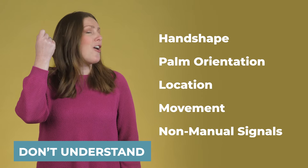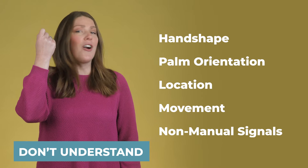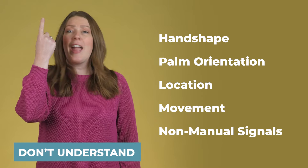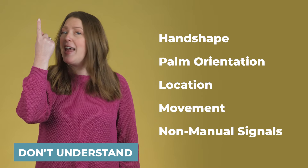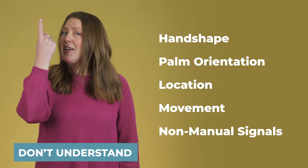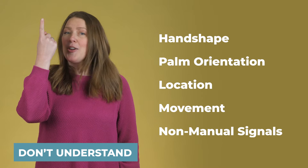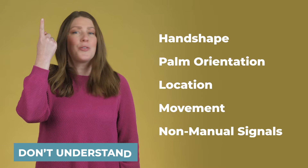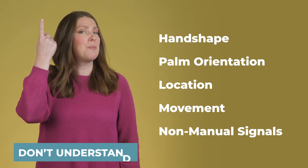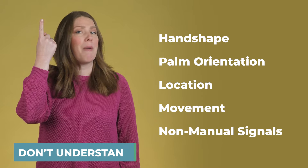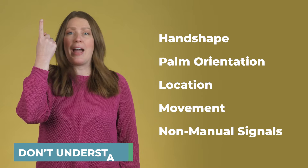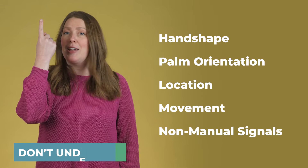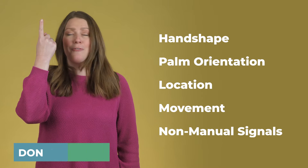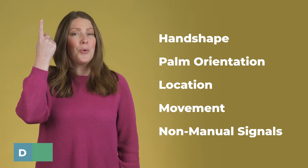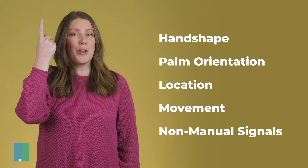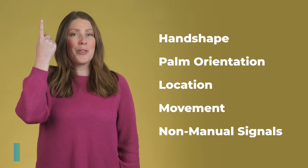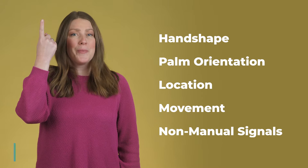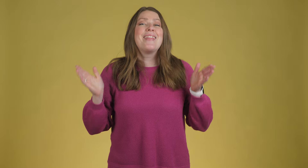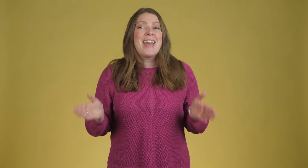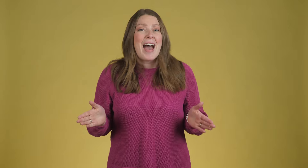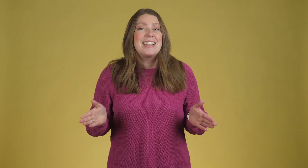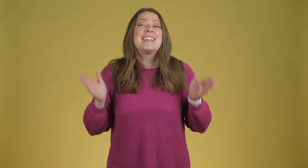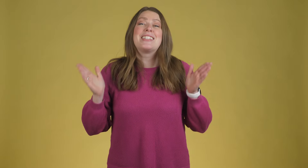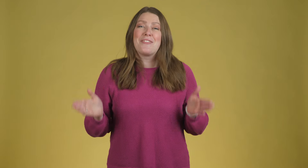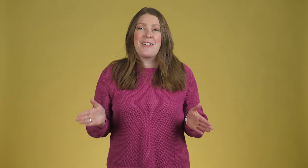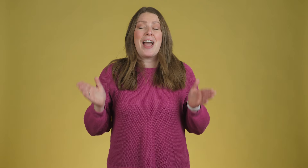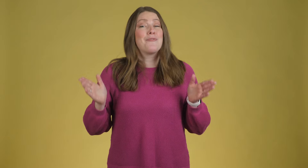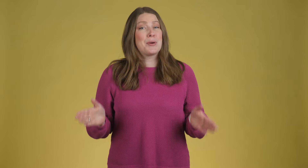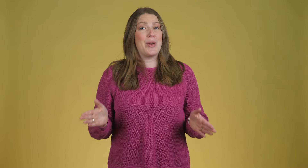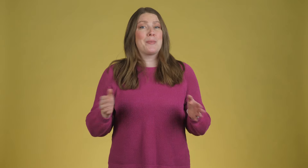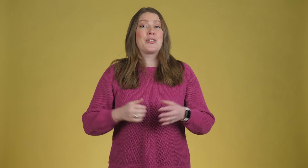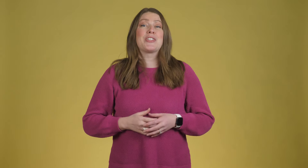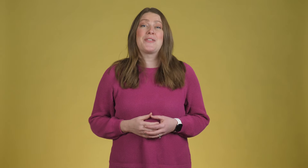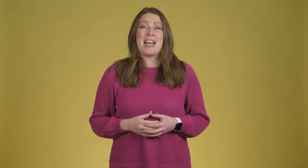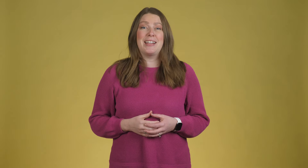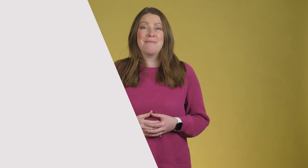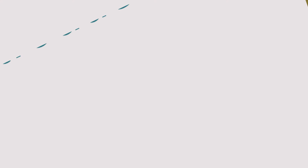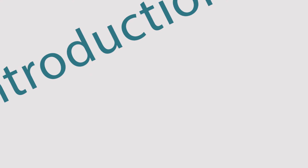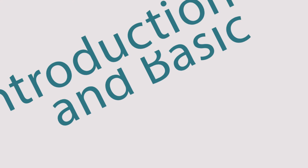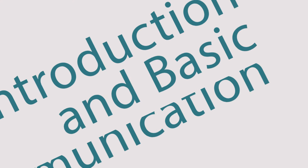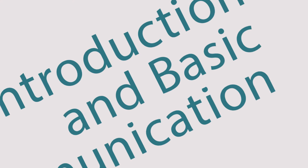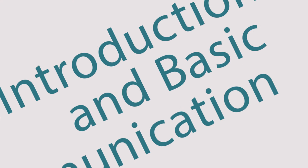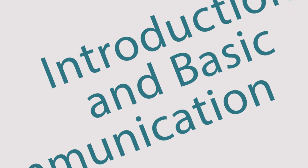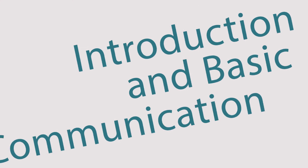Our head goes back and forth. That is the five parameters of sign. All right.